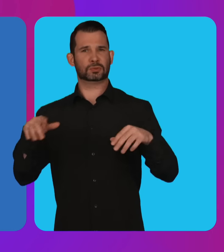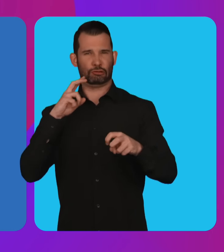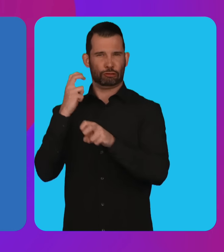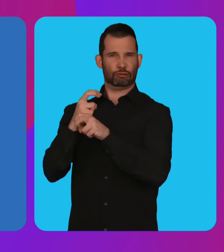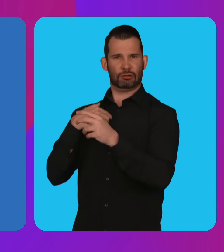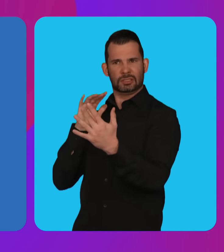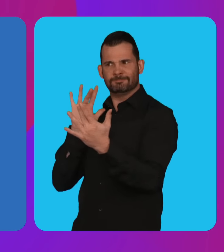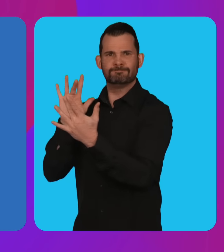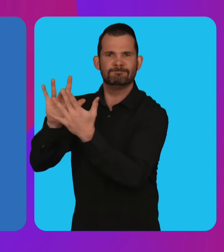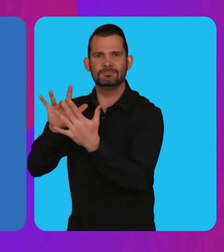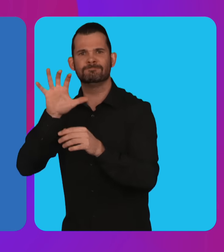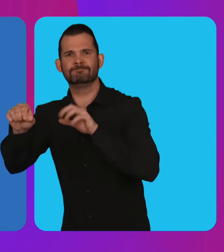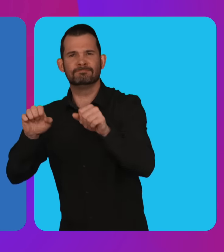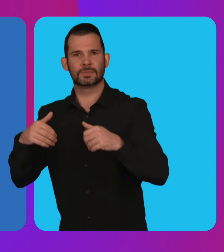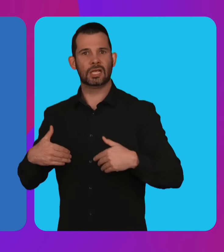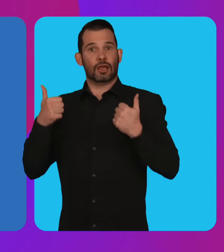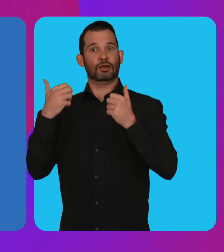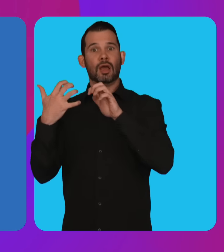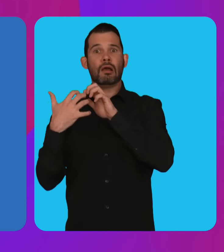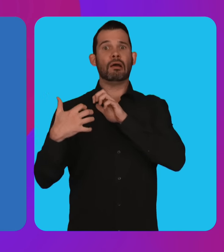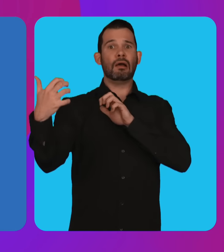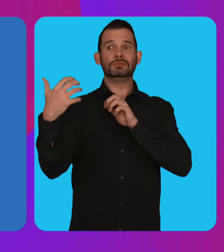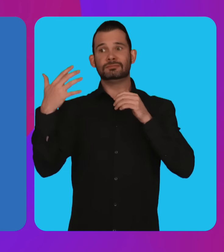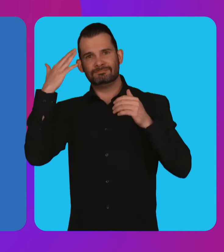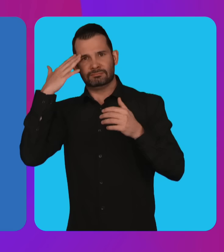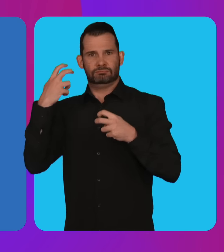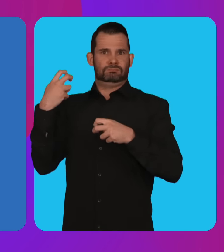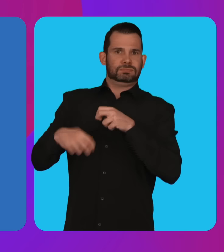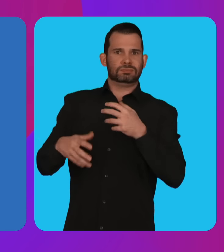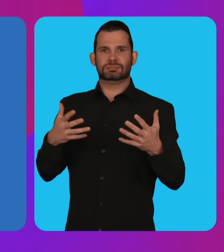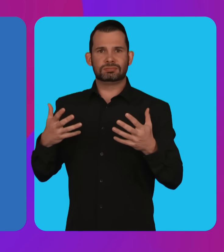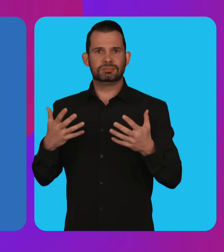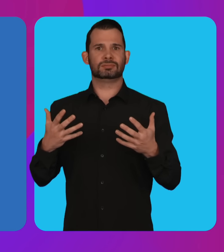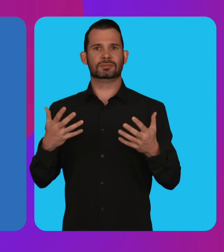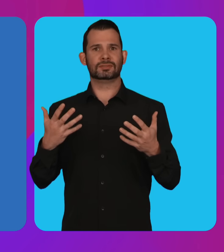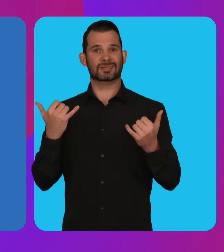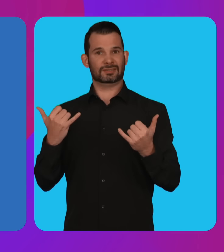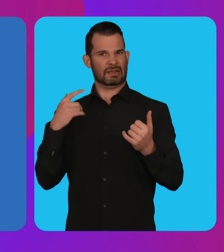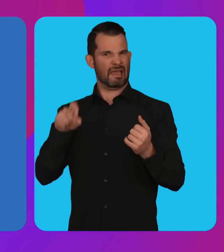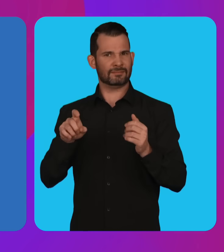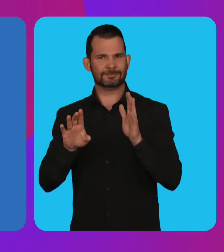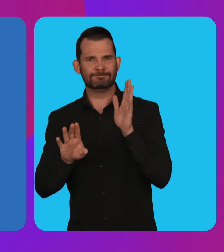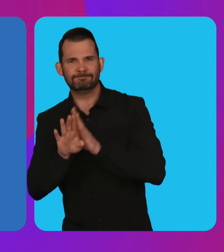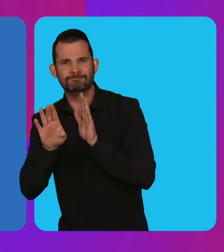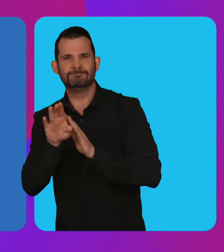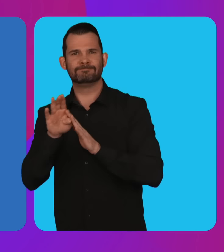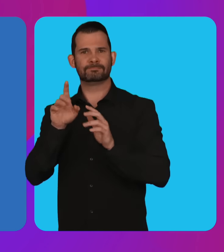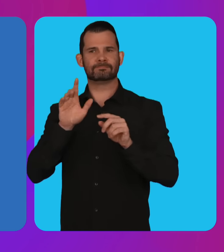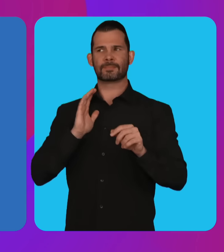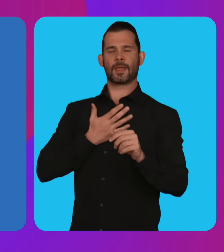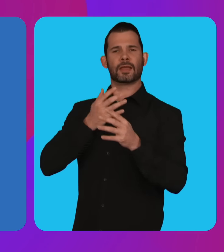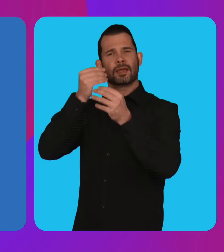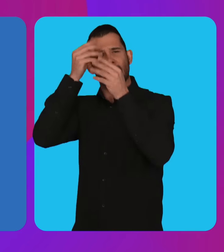It's very hard for us to reach the younger audience again, and that's why we have to develop